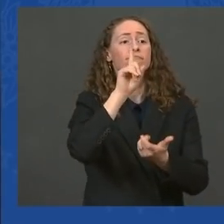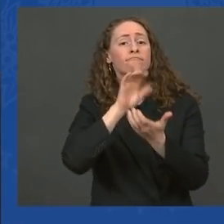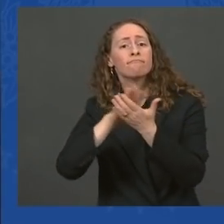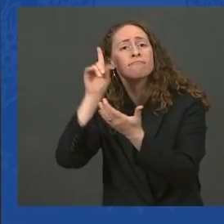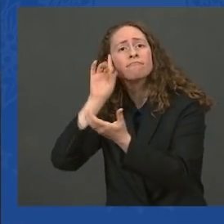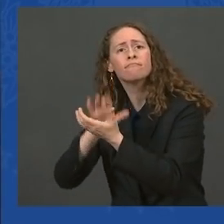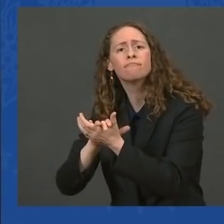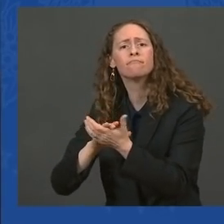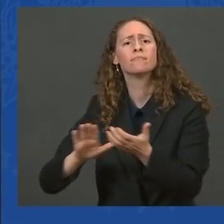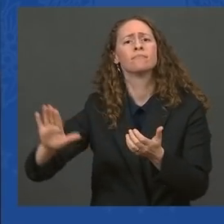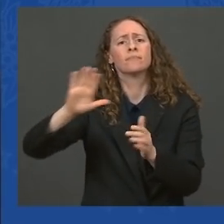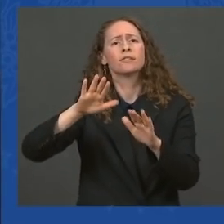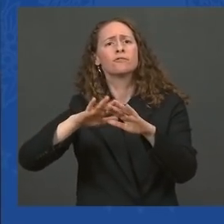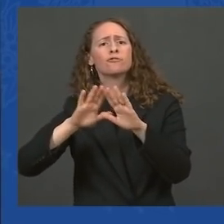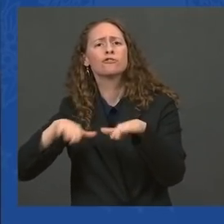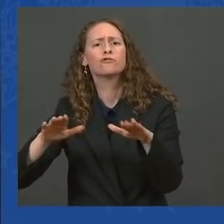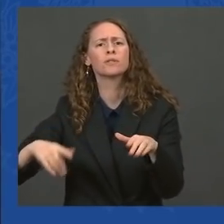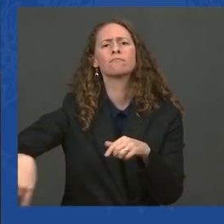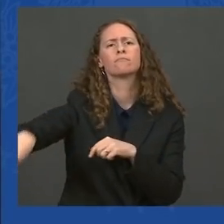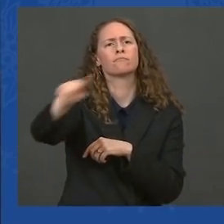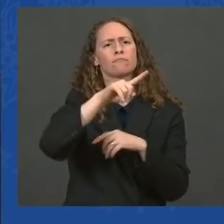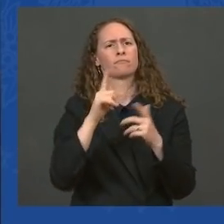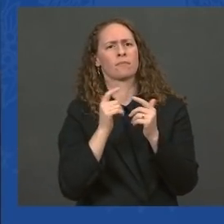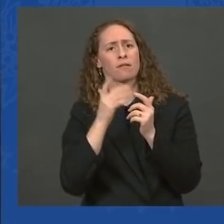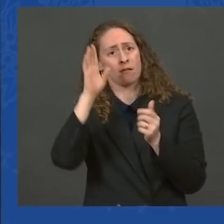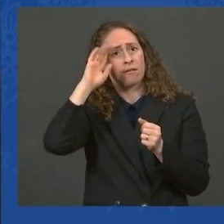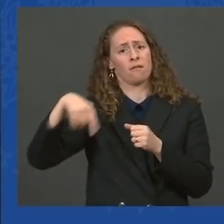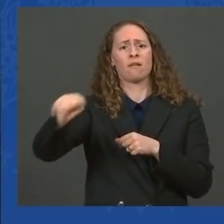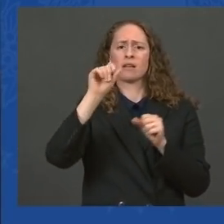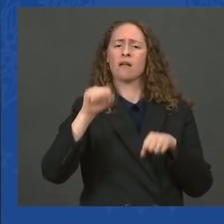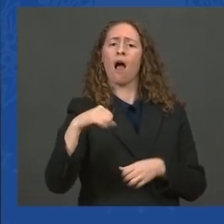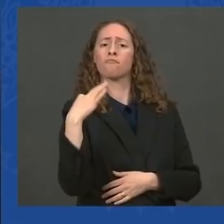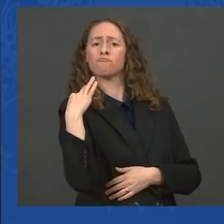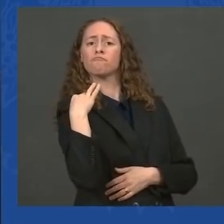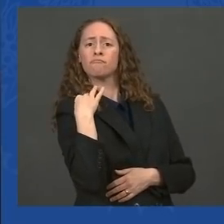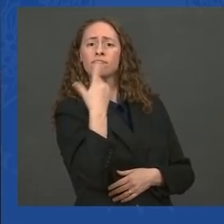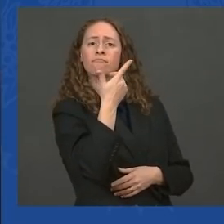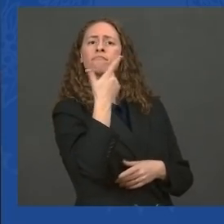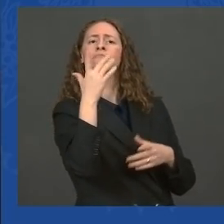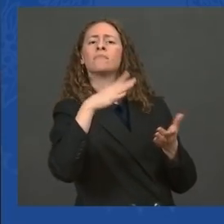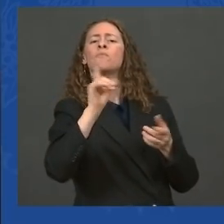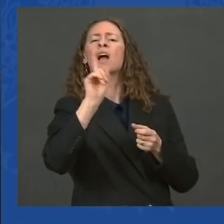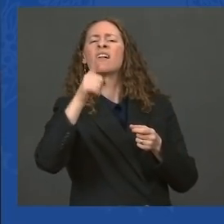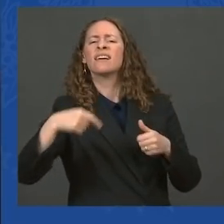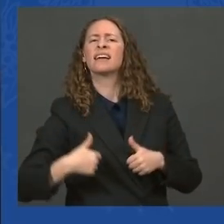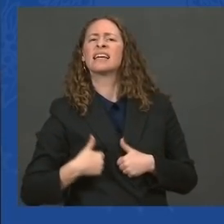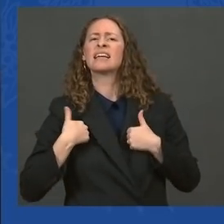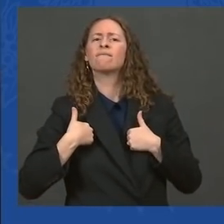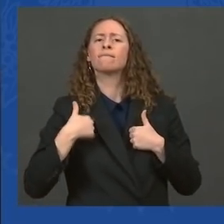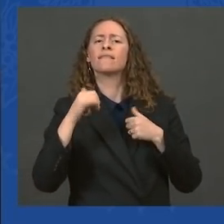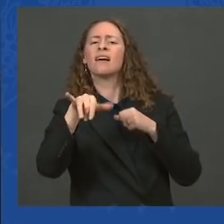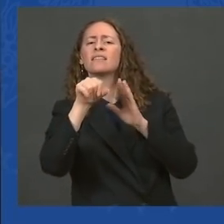wherever they choose to go to school, whether they live in that state or not. I want to recognize Senator Tester and Moran,